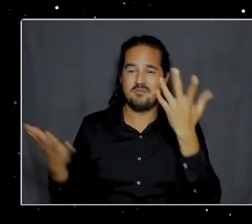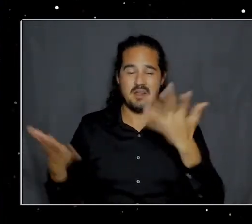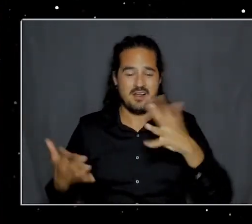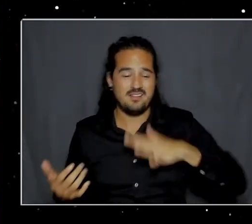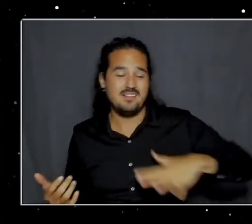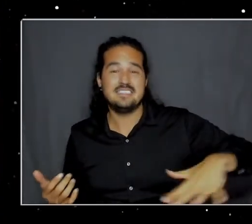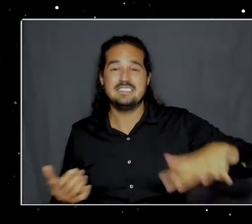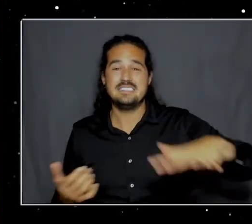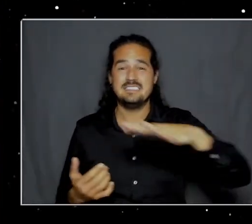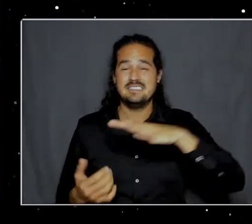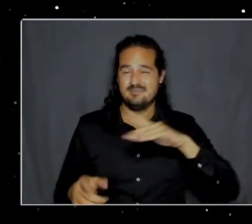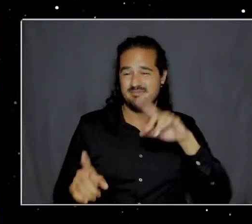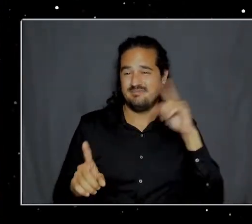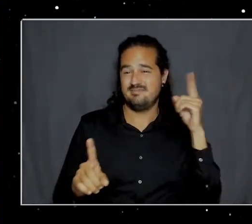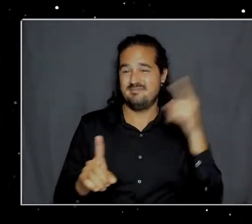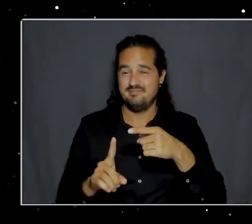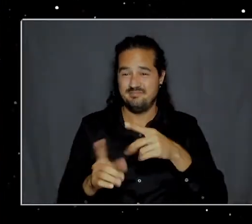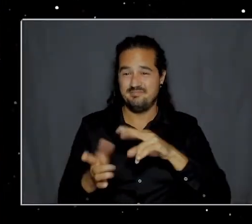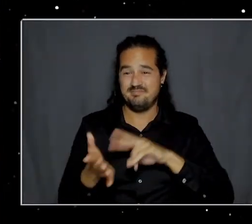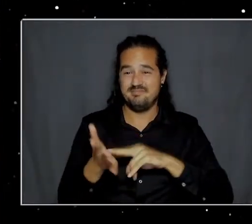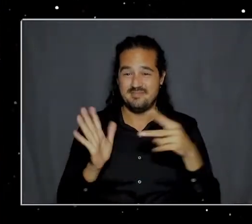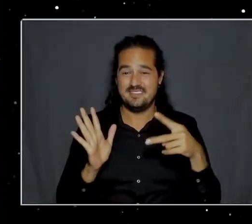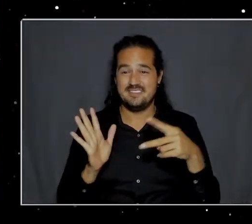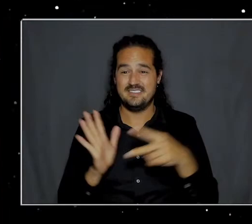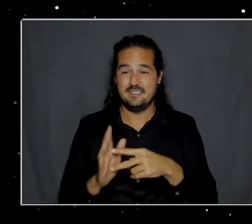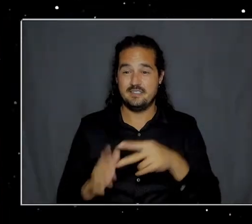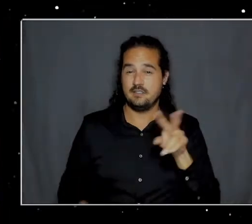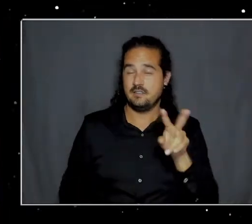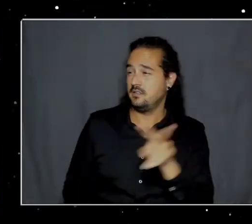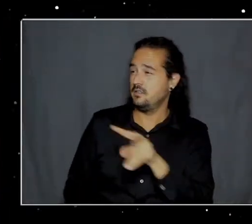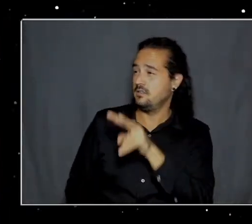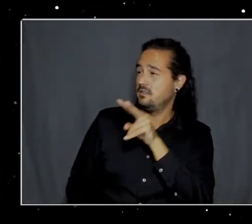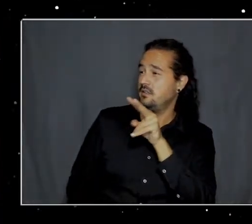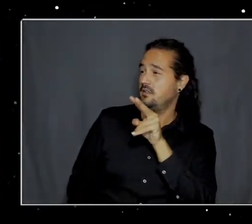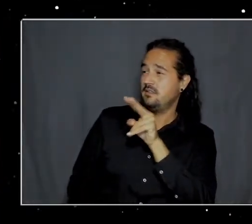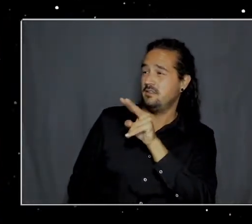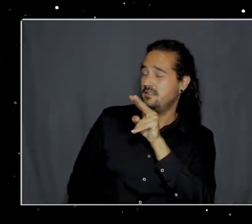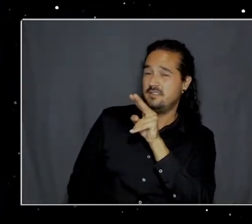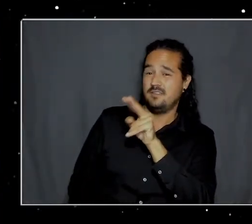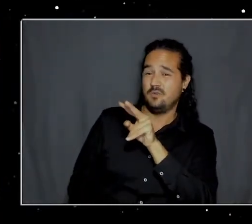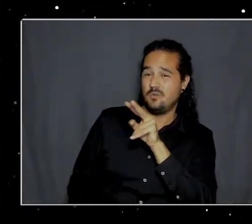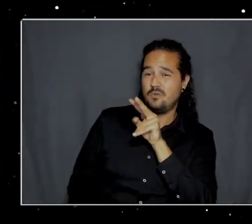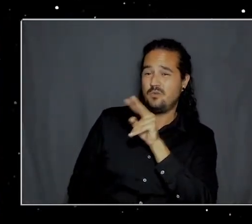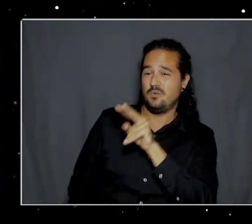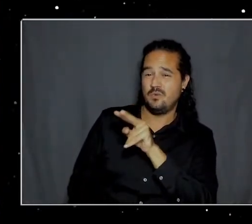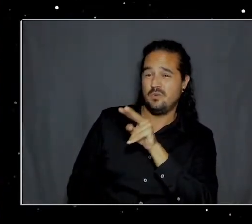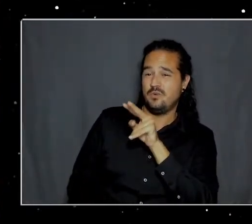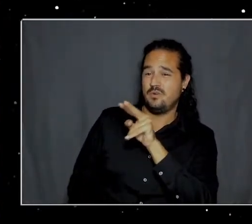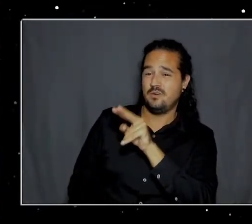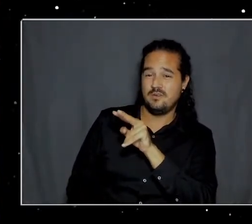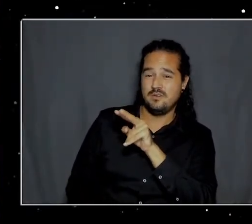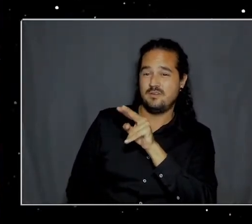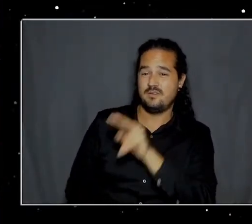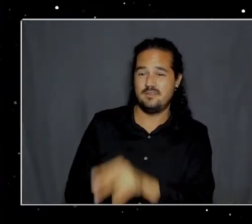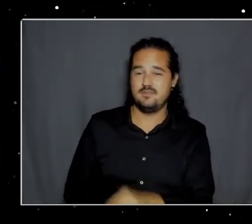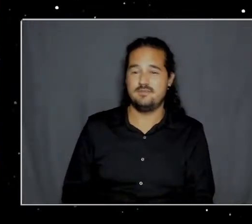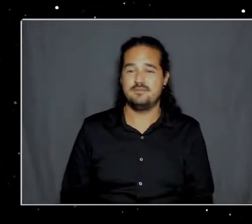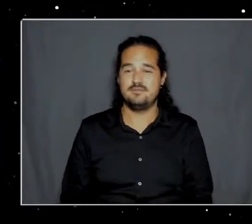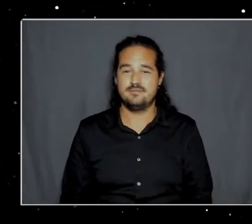I FOUND OUT WHAT IT'S ALL ABOUT